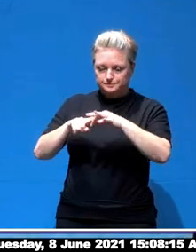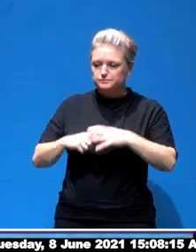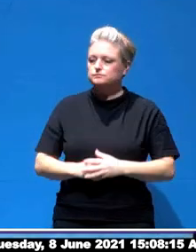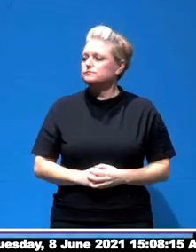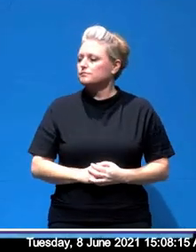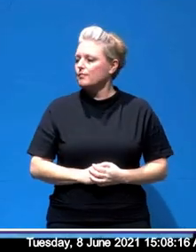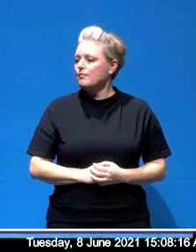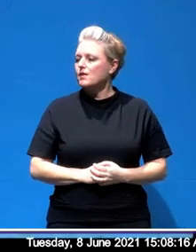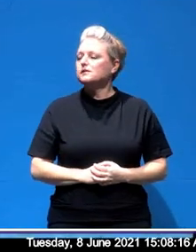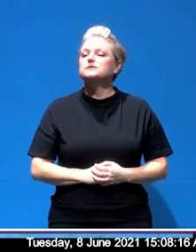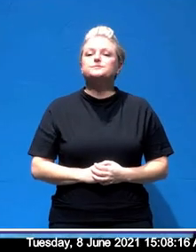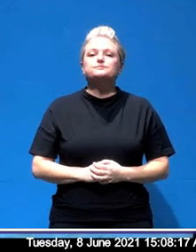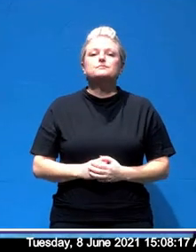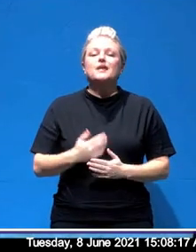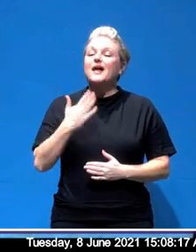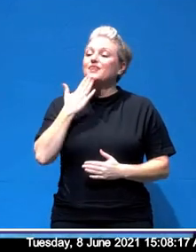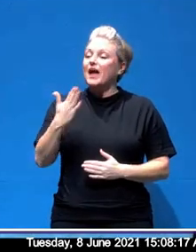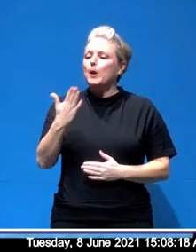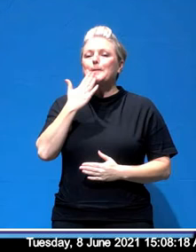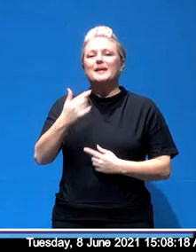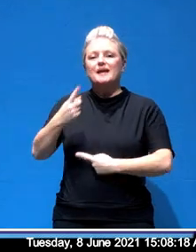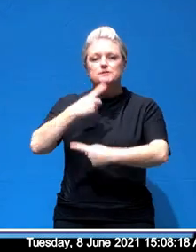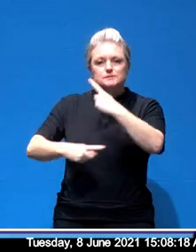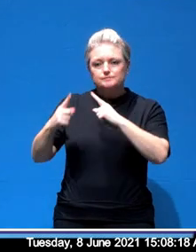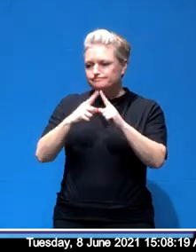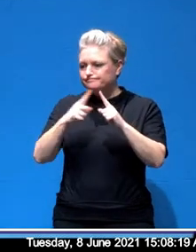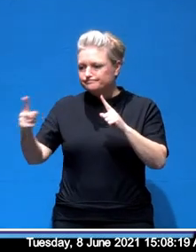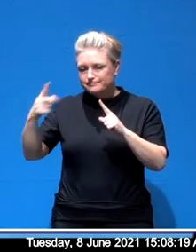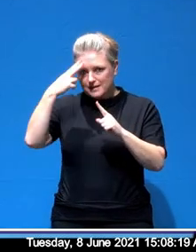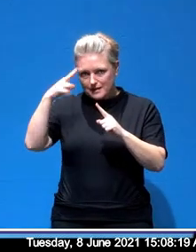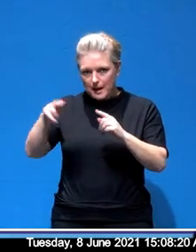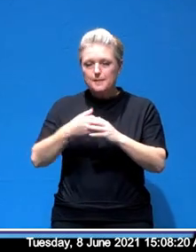Can you tell the Royal Commissioners your full name? My name is Muriel Charlotte Kirkby.